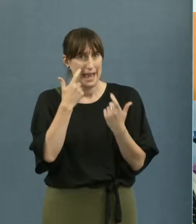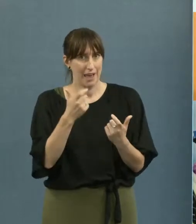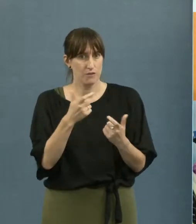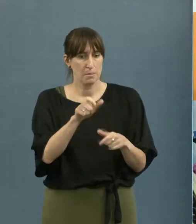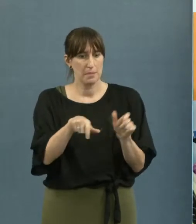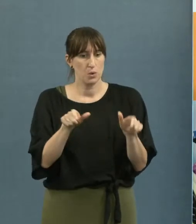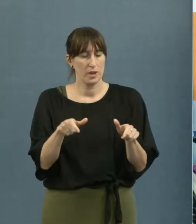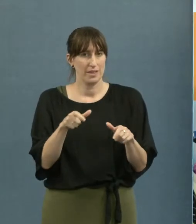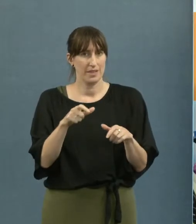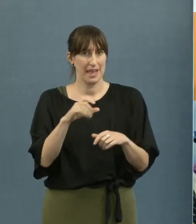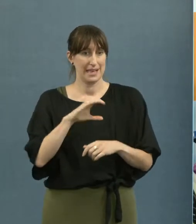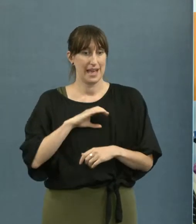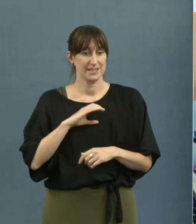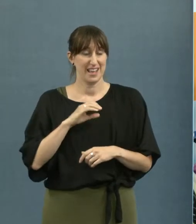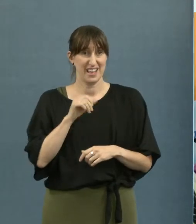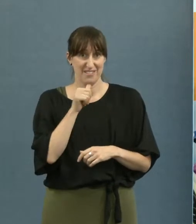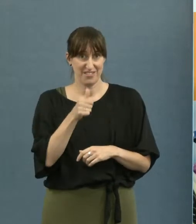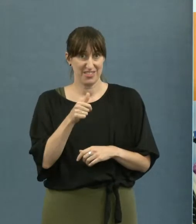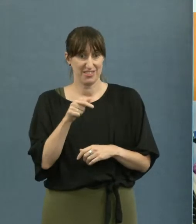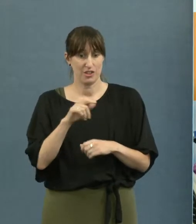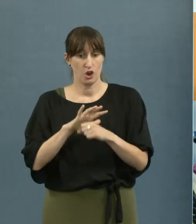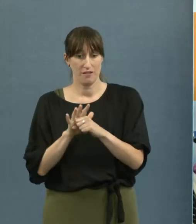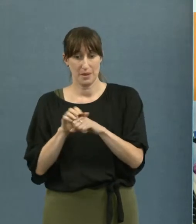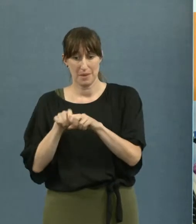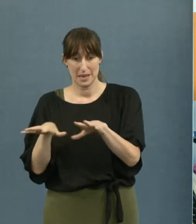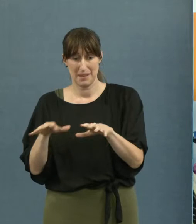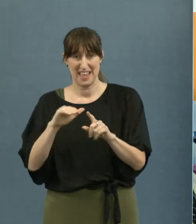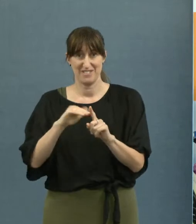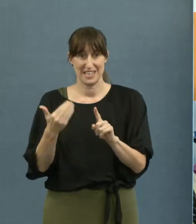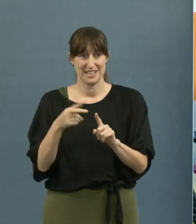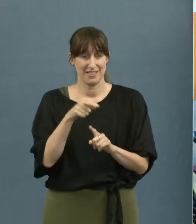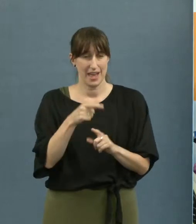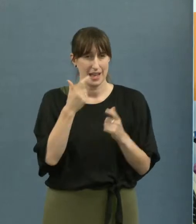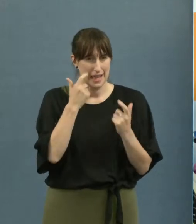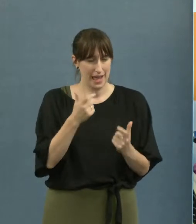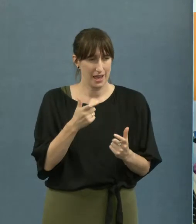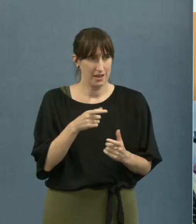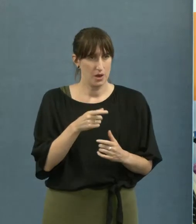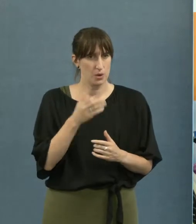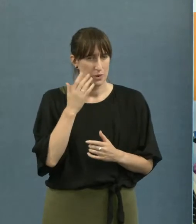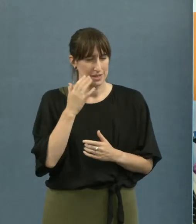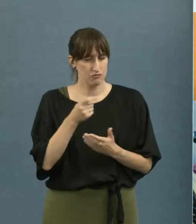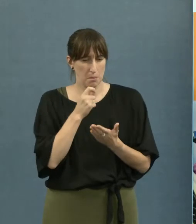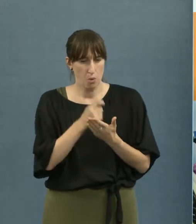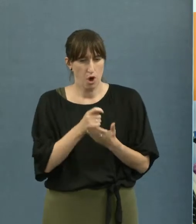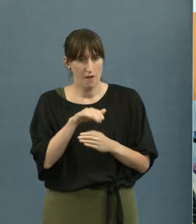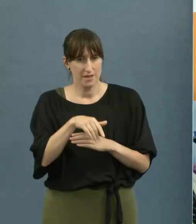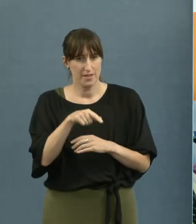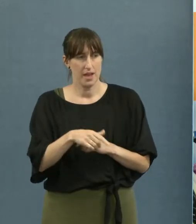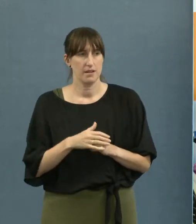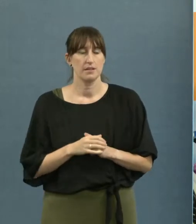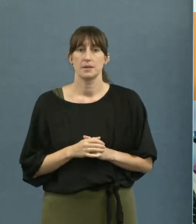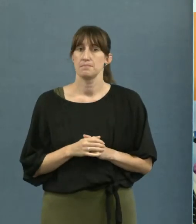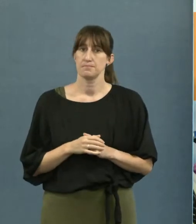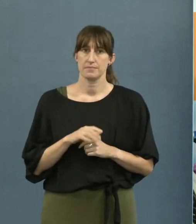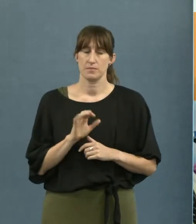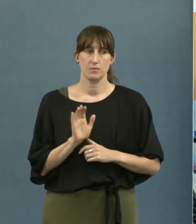back to you with that specific information. Do you have an idea of how